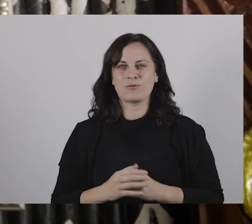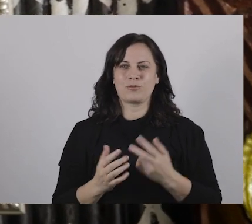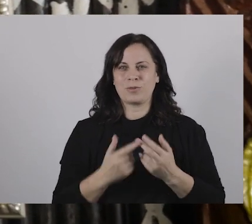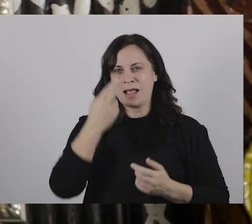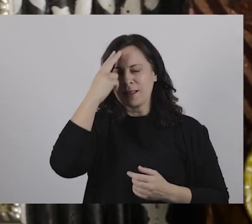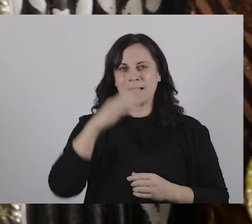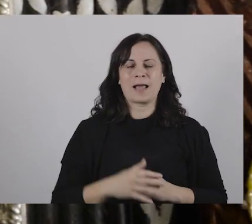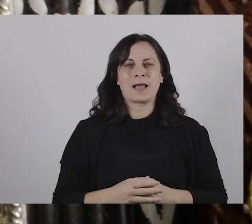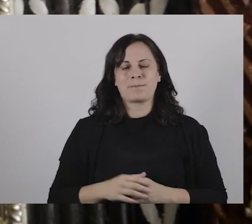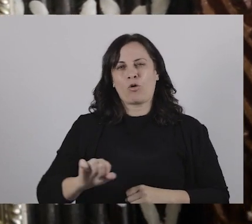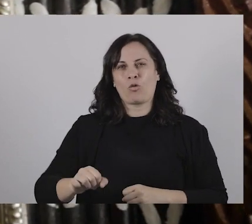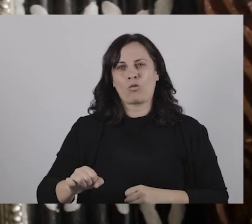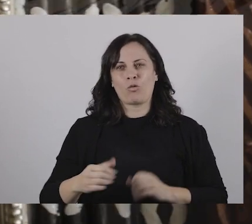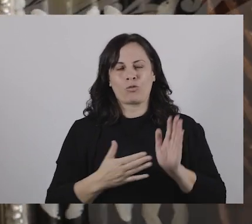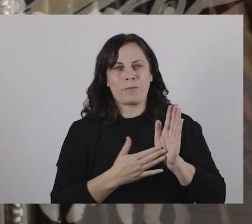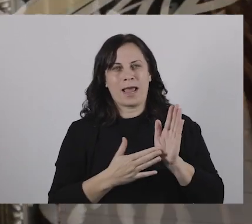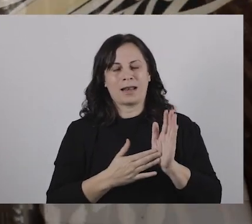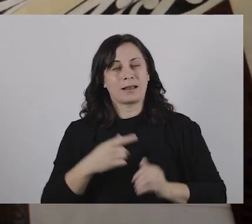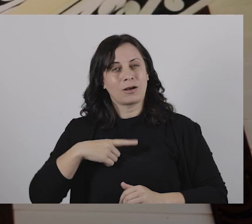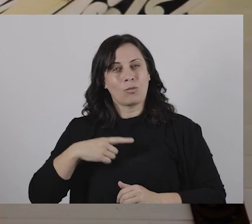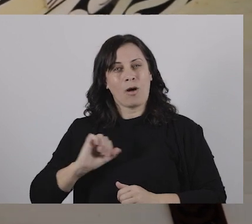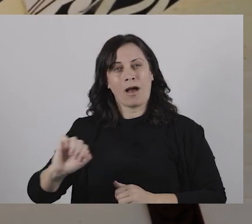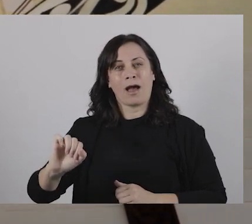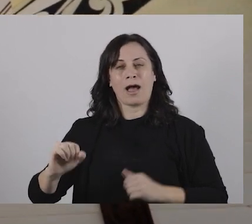or most affectionately known as Koro Mēne...